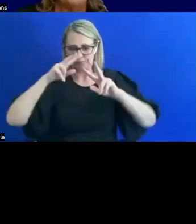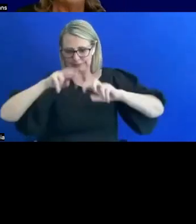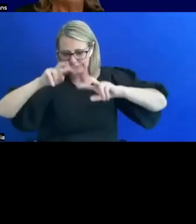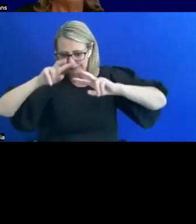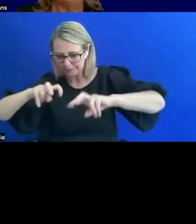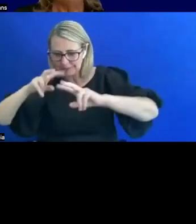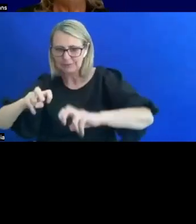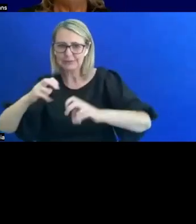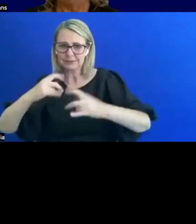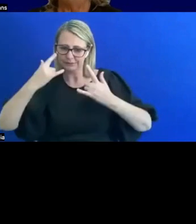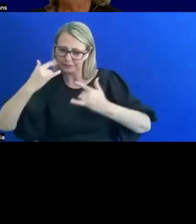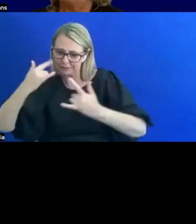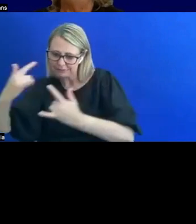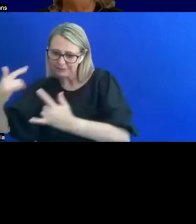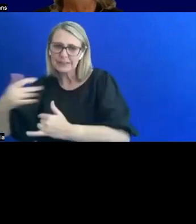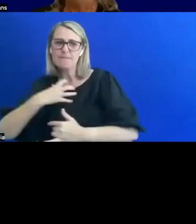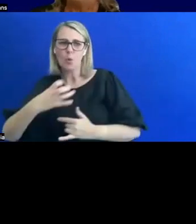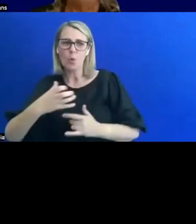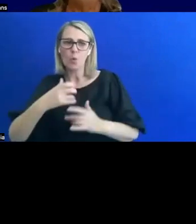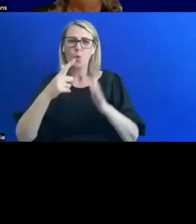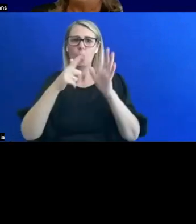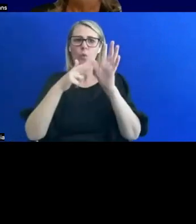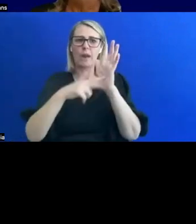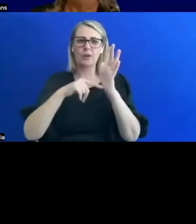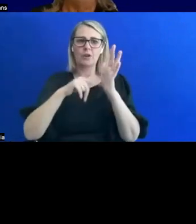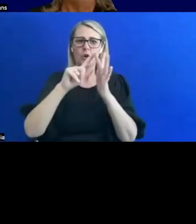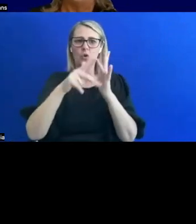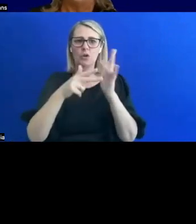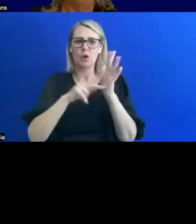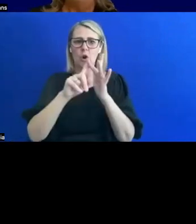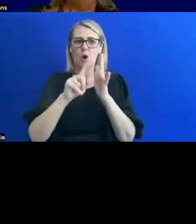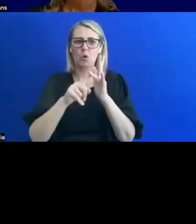Antonio Damasio then discovered that the insula played an important role